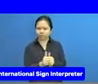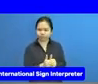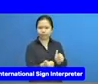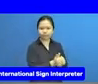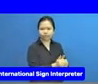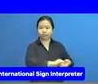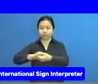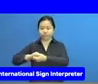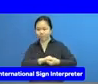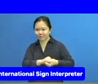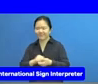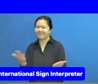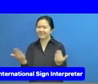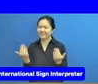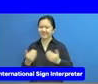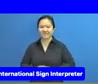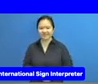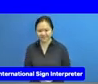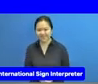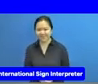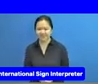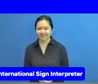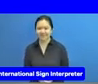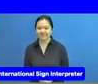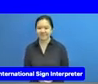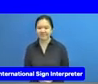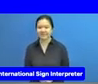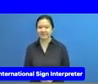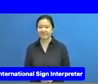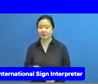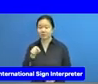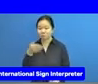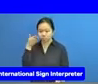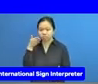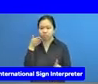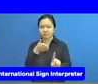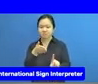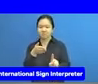Partnerships who apply will choose one or both of these priorities as a focus for their proposal.